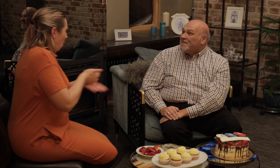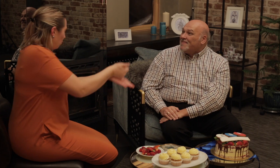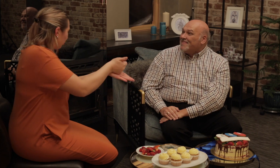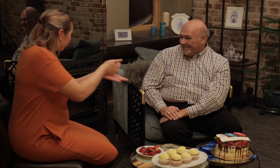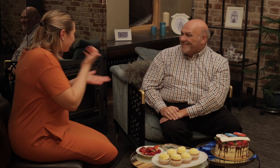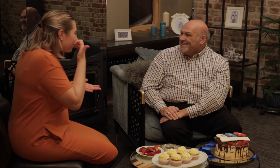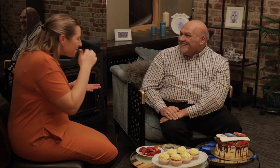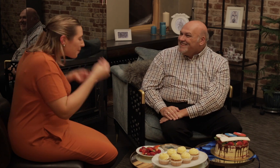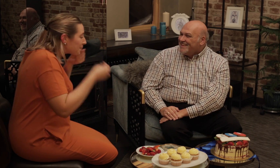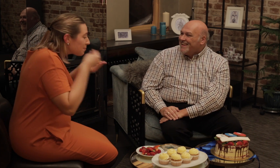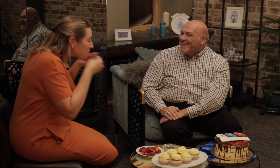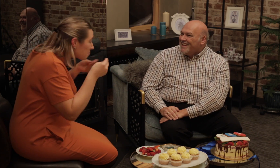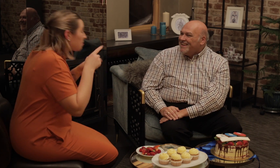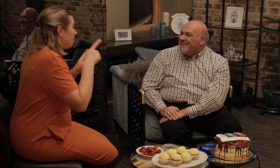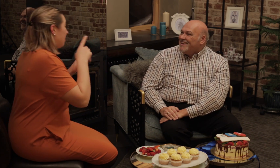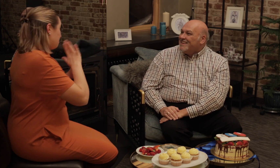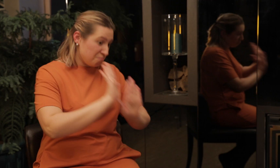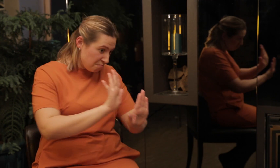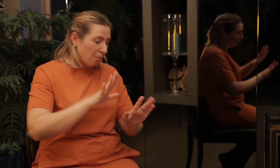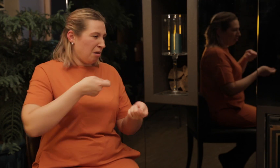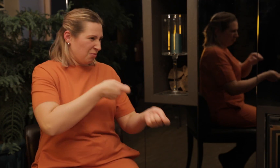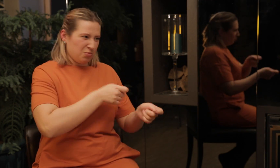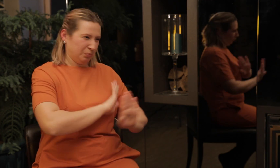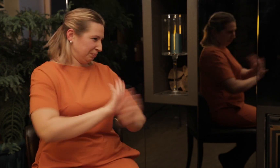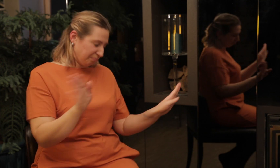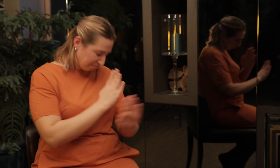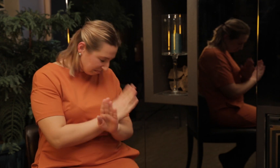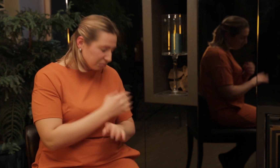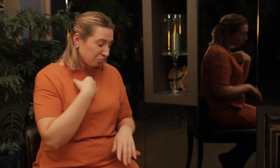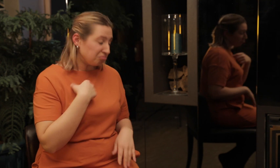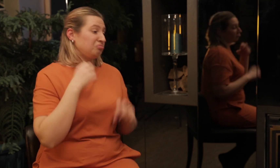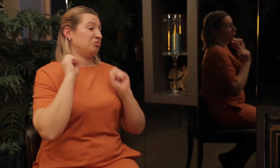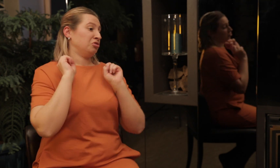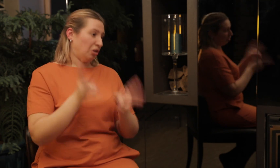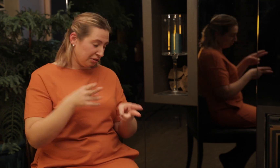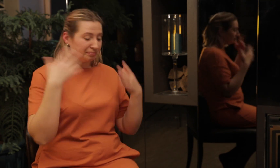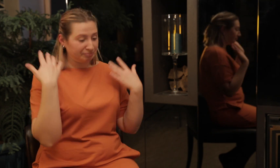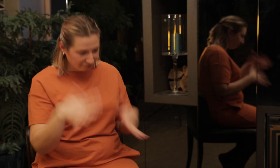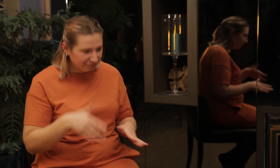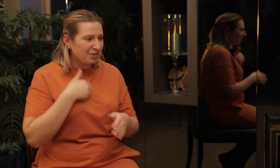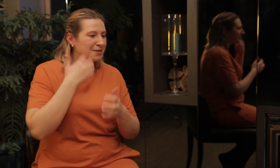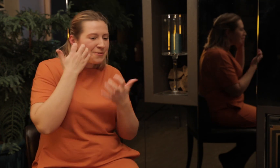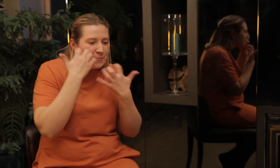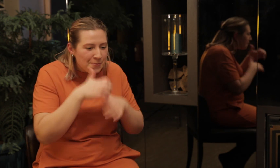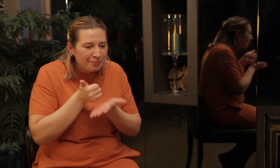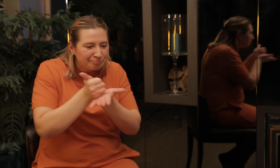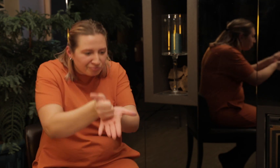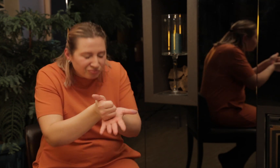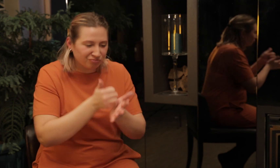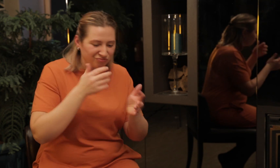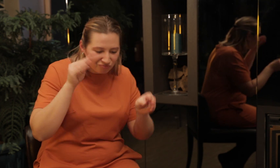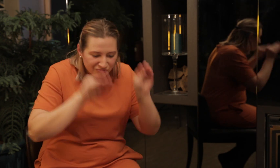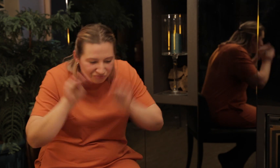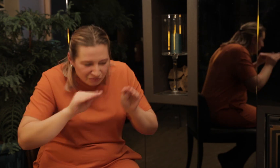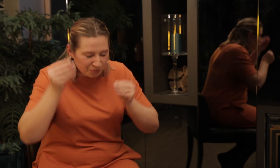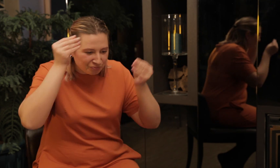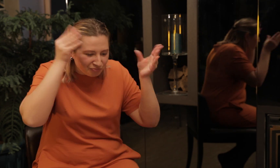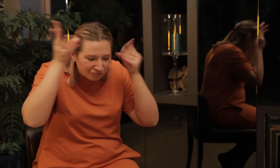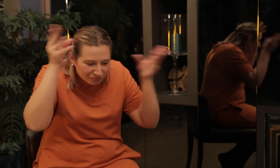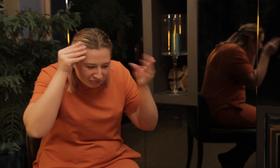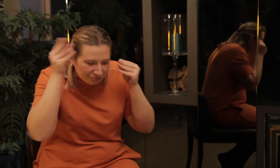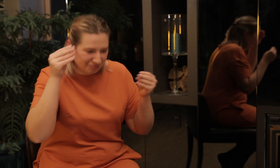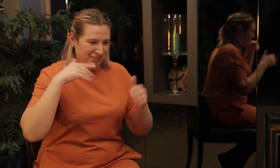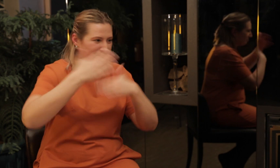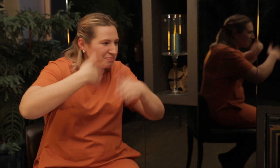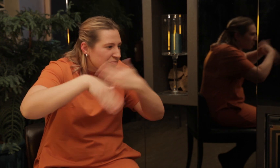I learned as much as I could on making sweets,